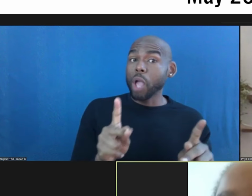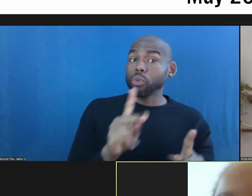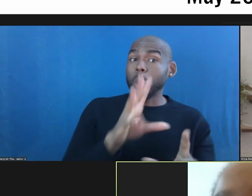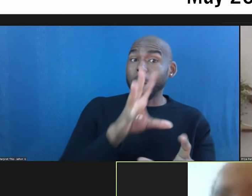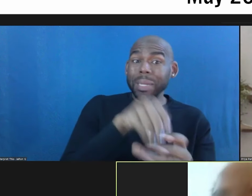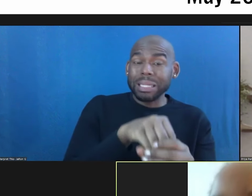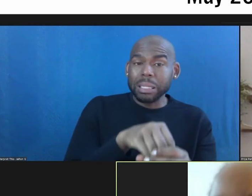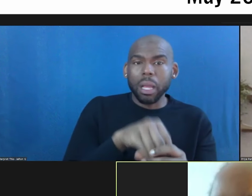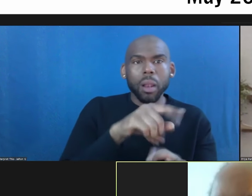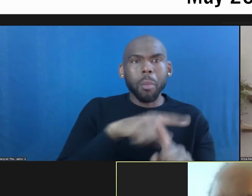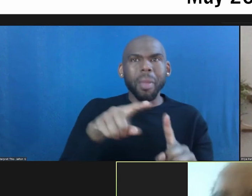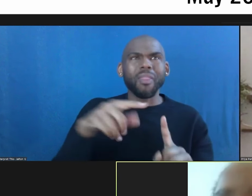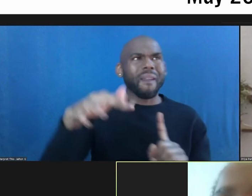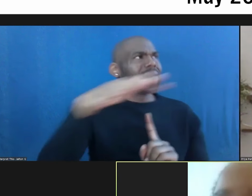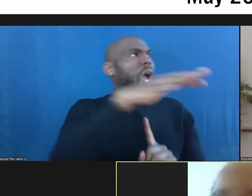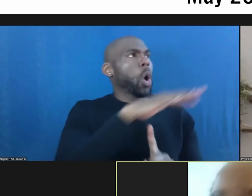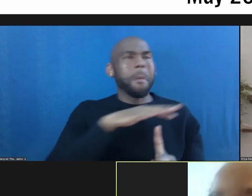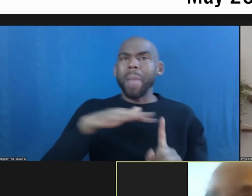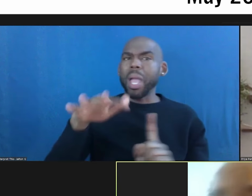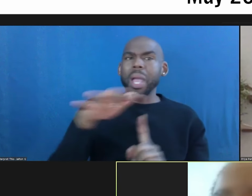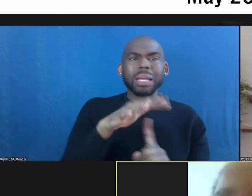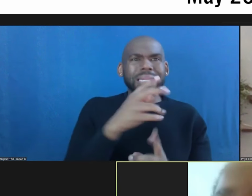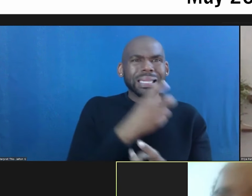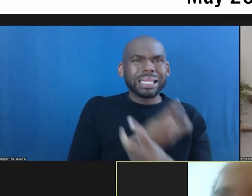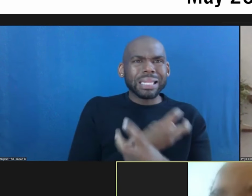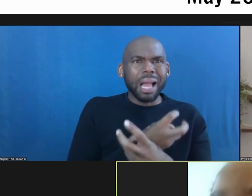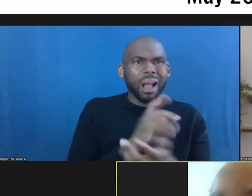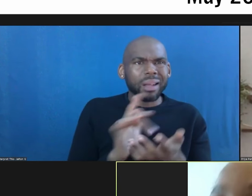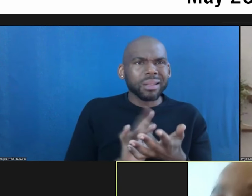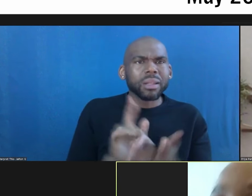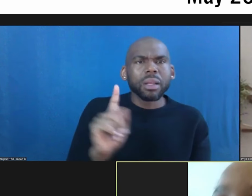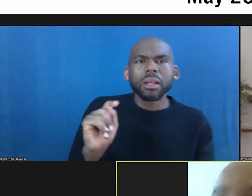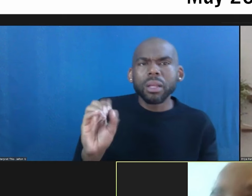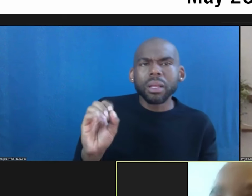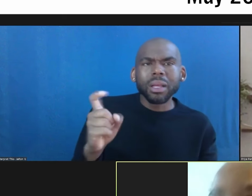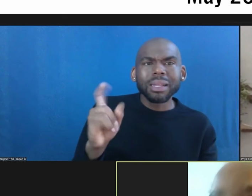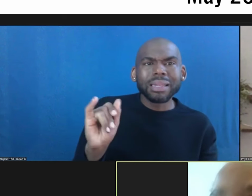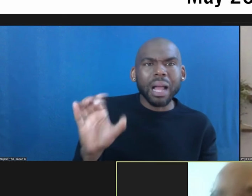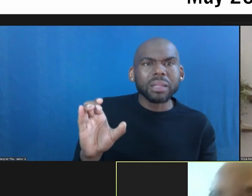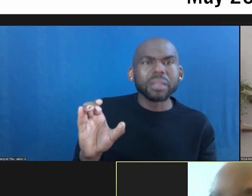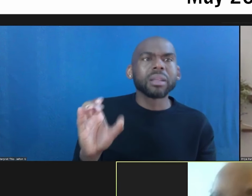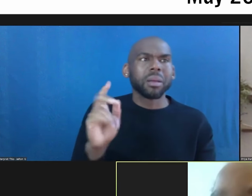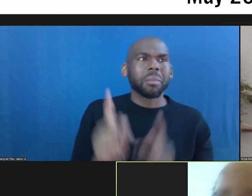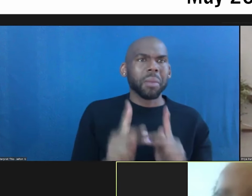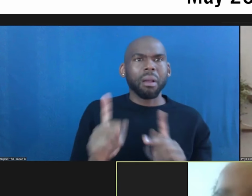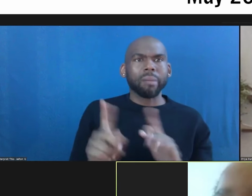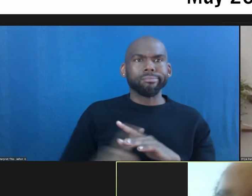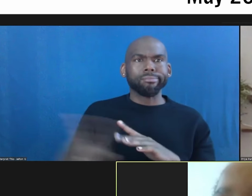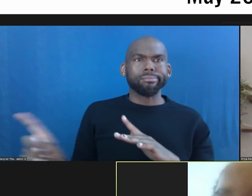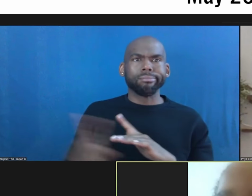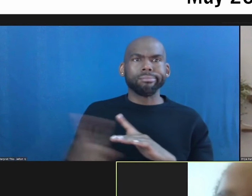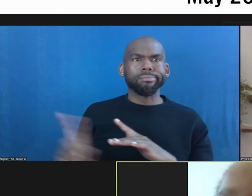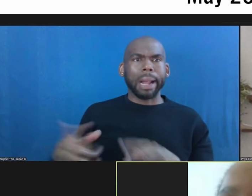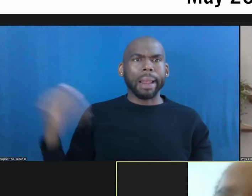toxic that it drives us away. We don't want to you know, we don't to want deal with that.